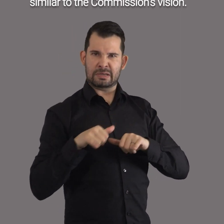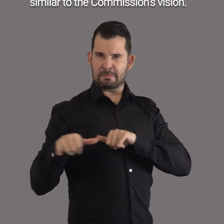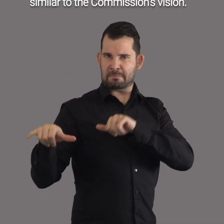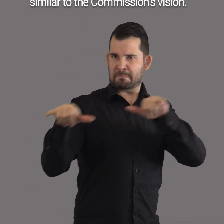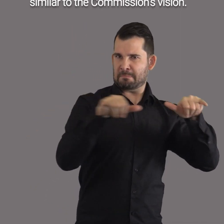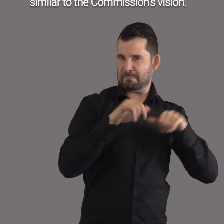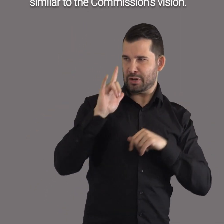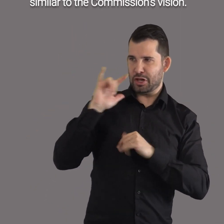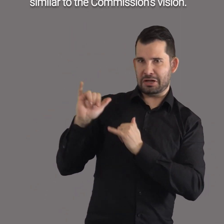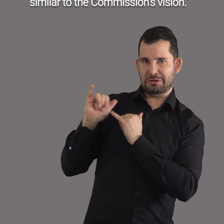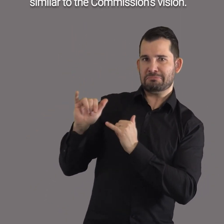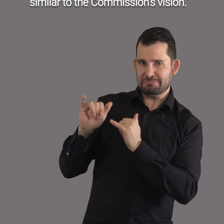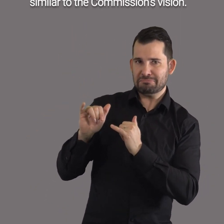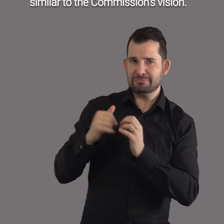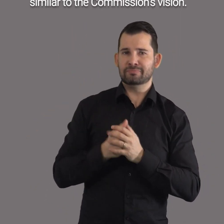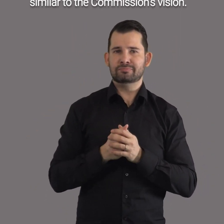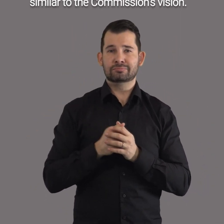similar to Commission's vision.